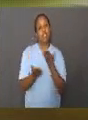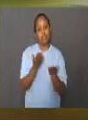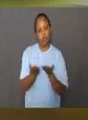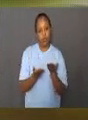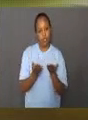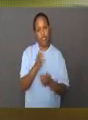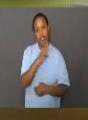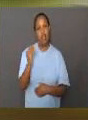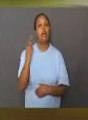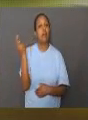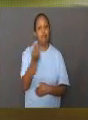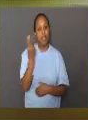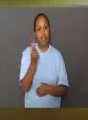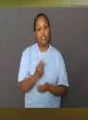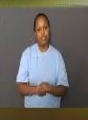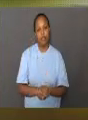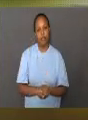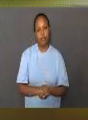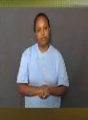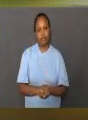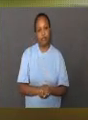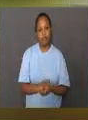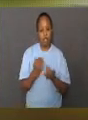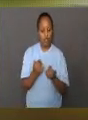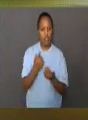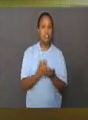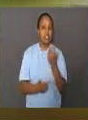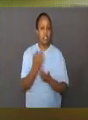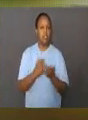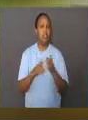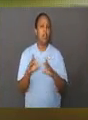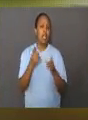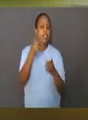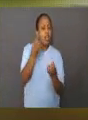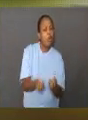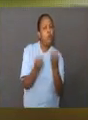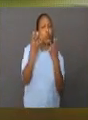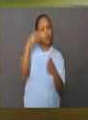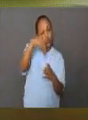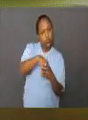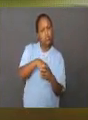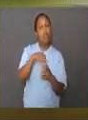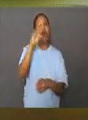and benefits let us discuss several of them from the 20th century